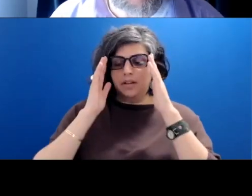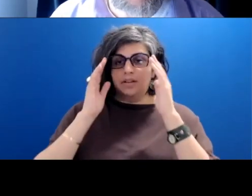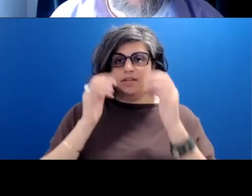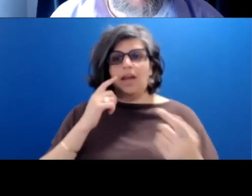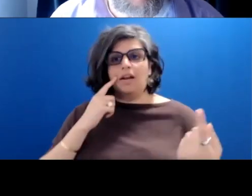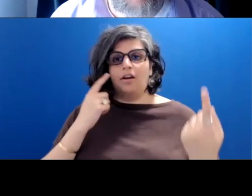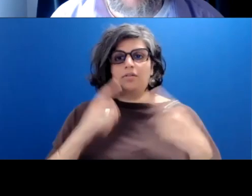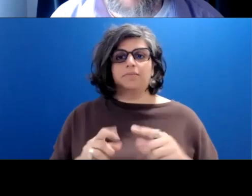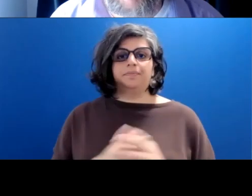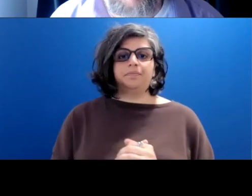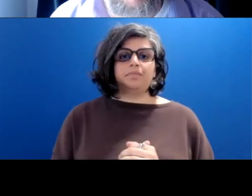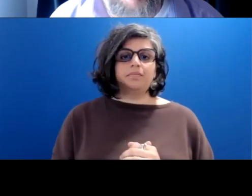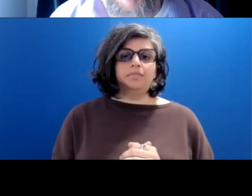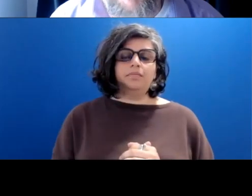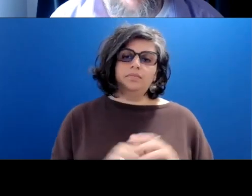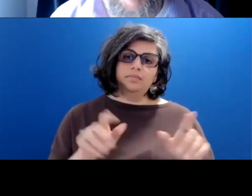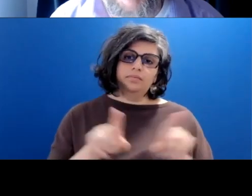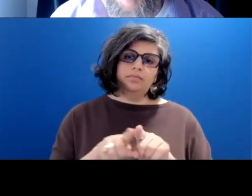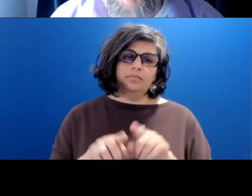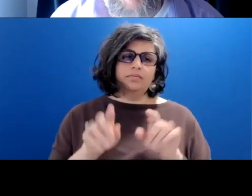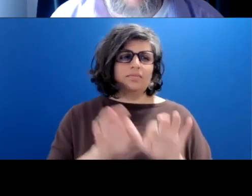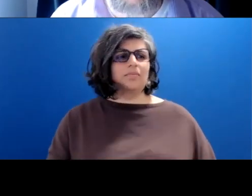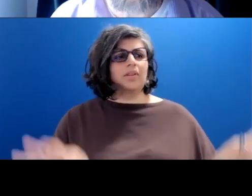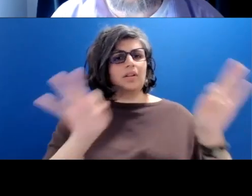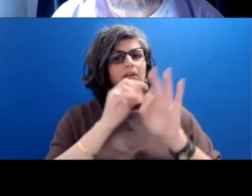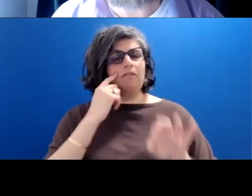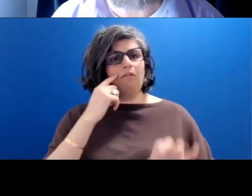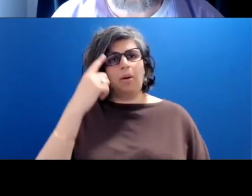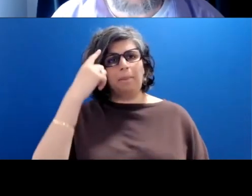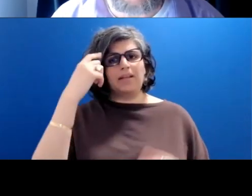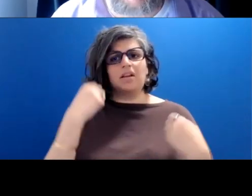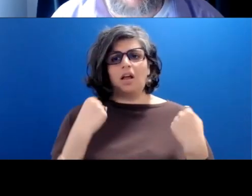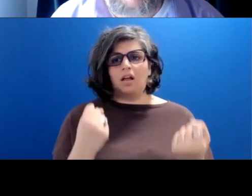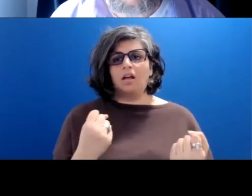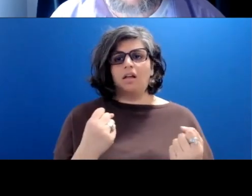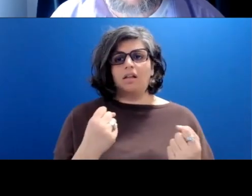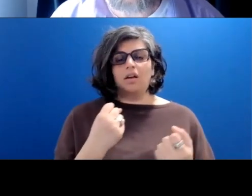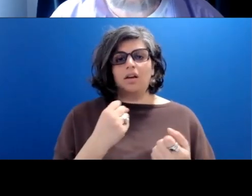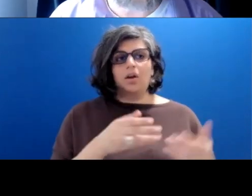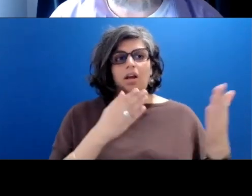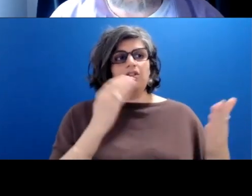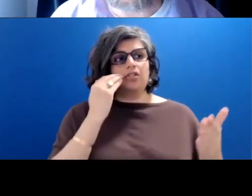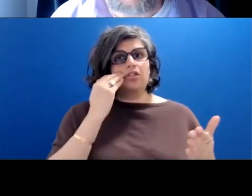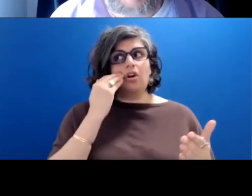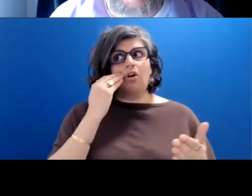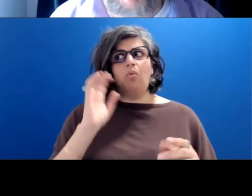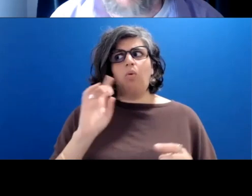It's also important, I think for mental health providers to know where affirming support groups are if a client wants or needs them.